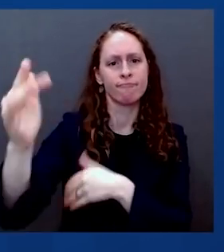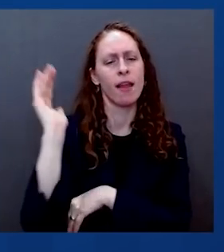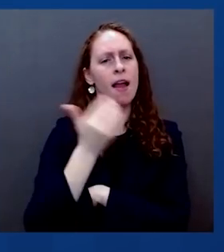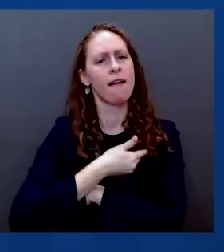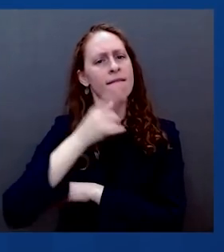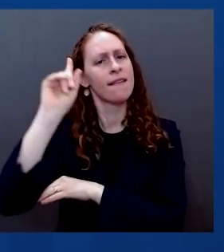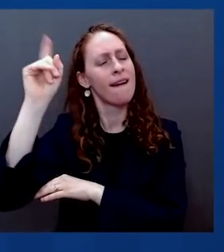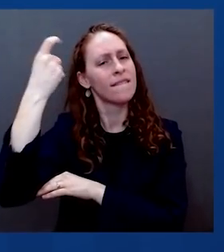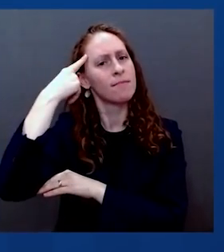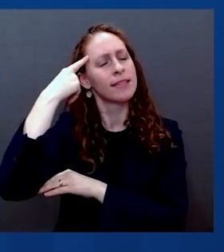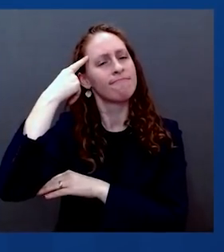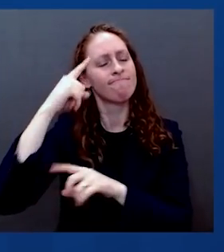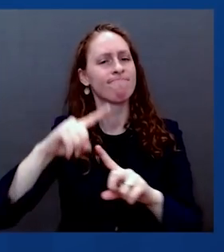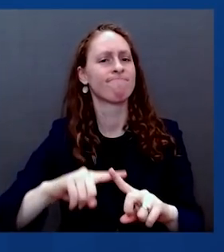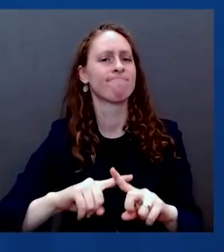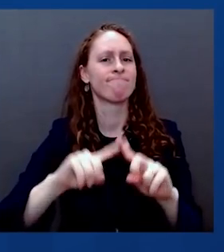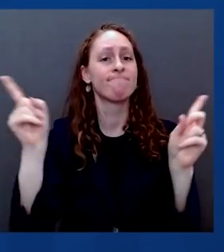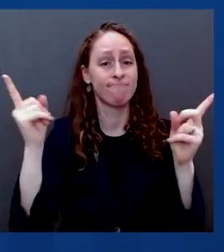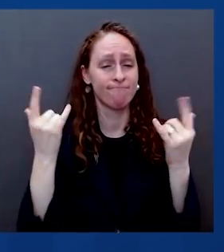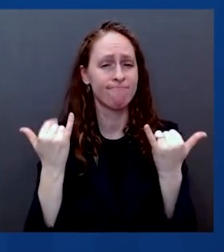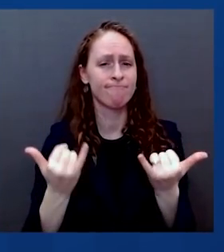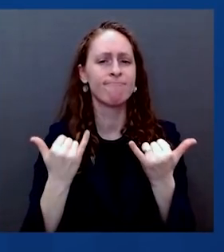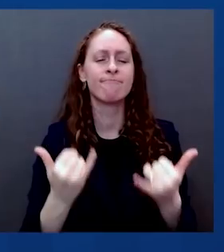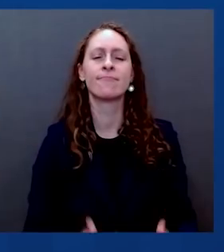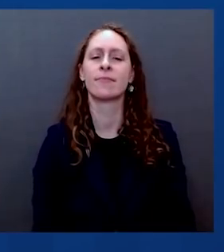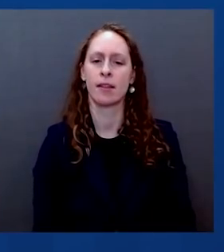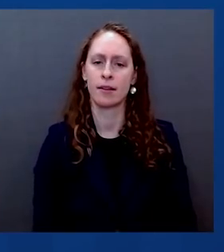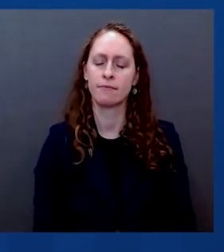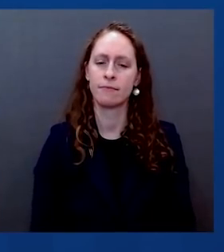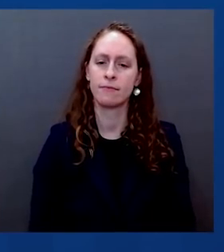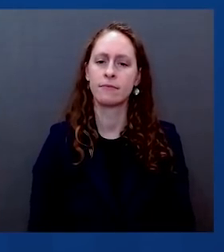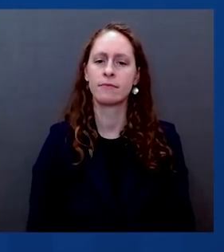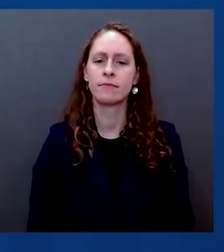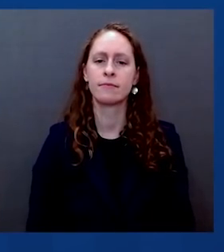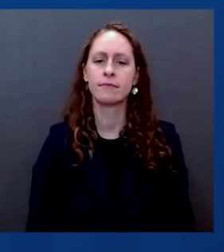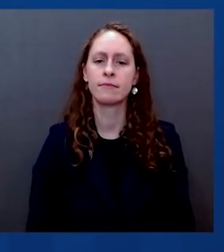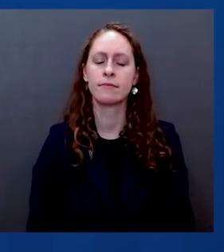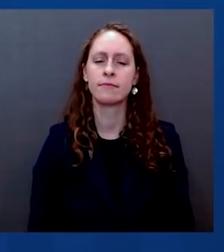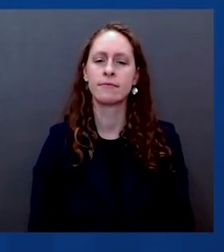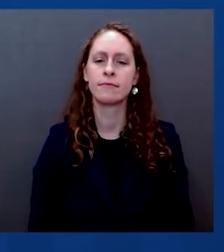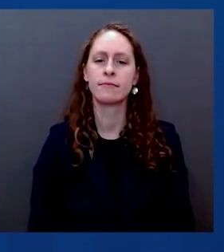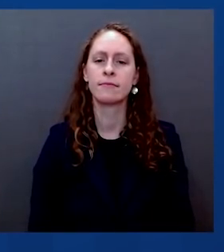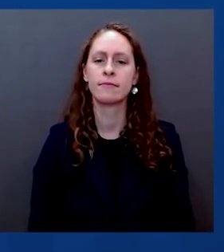but with it, anything is possible. But while the denial of fair and free elections